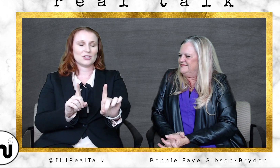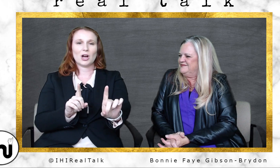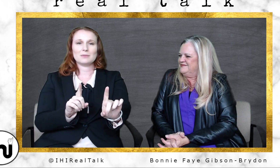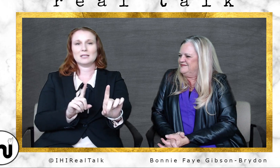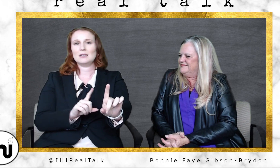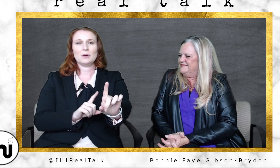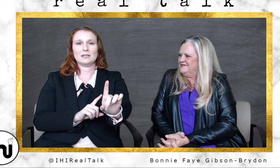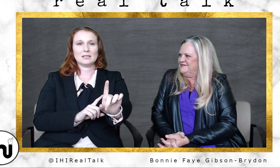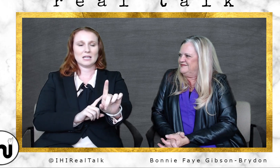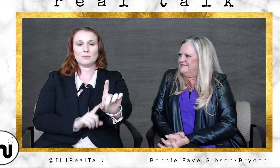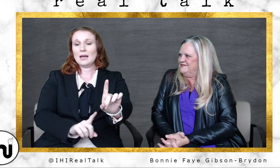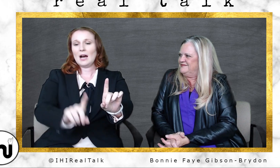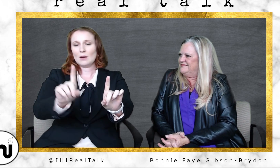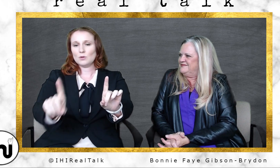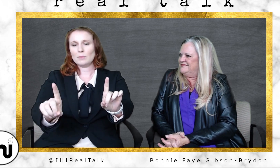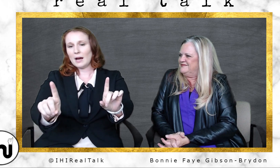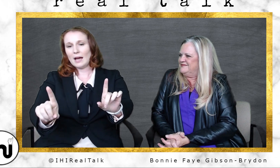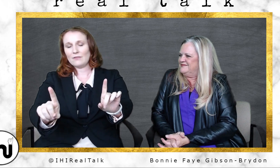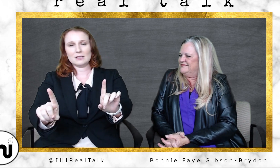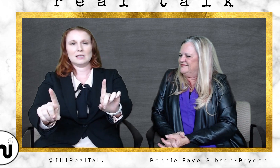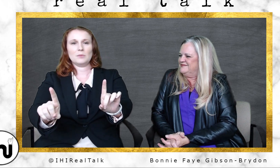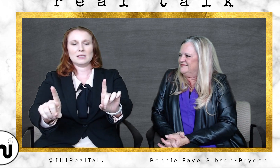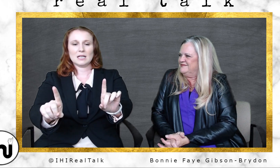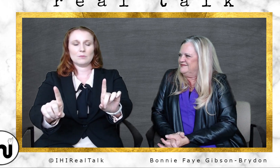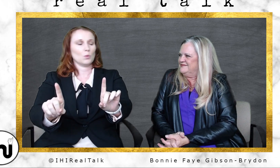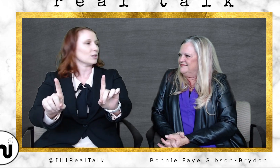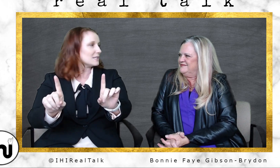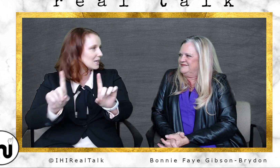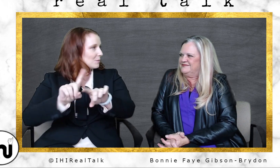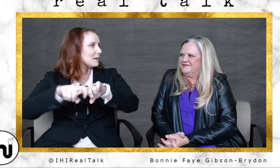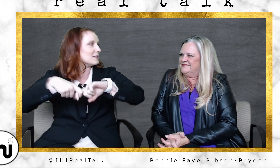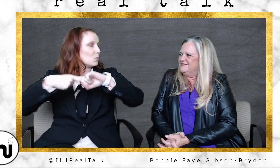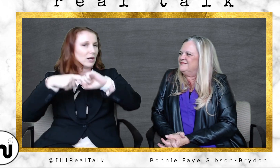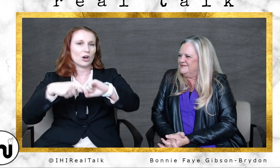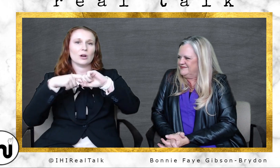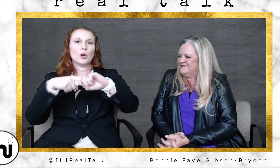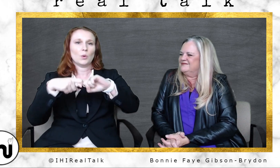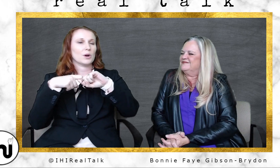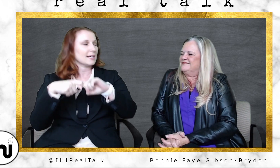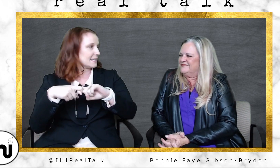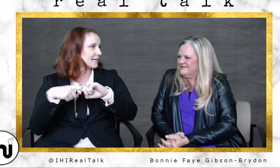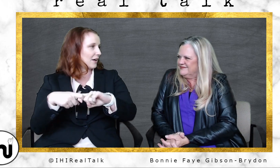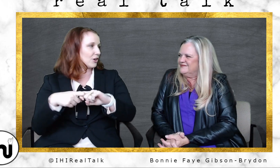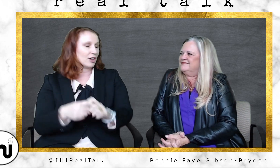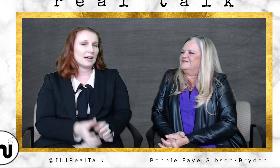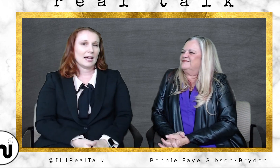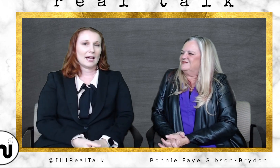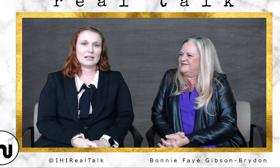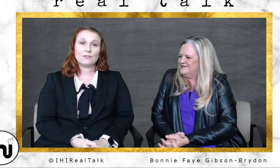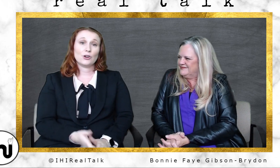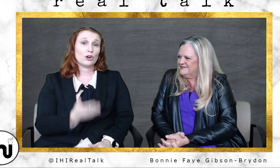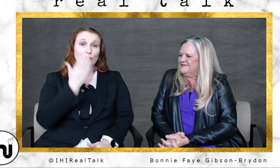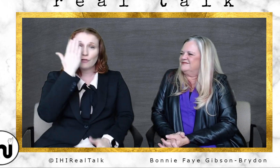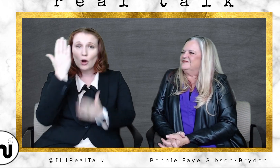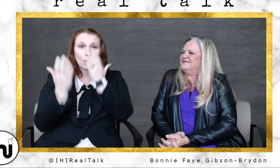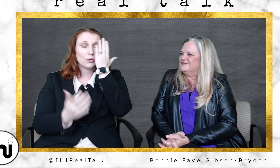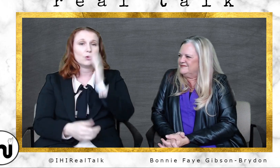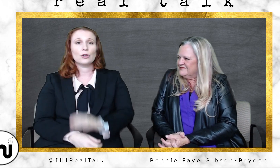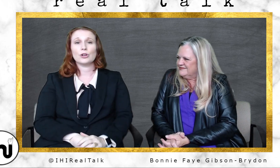job as an independent team. I'm doing my half as an event team. The word team means we are working together, and if you're on your phone or you're